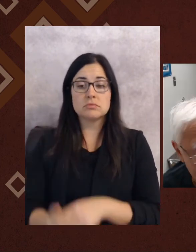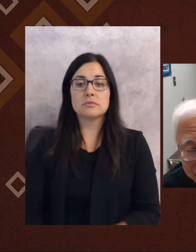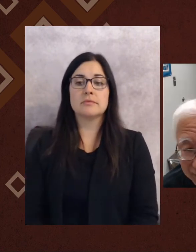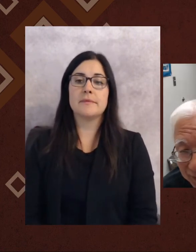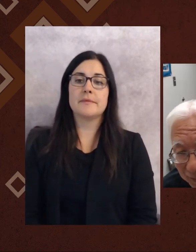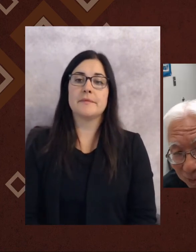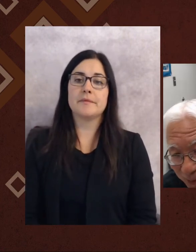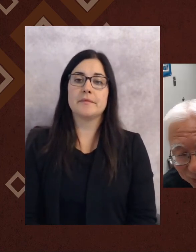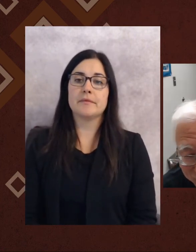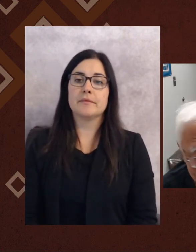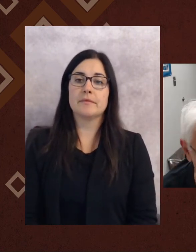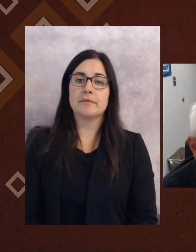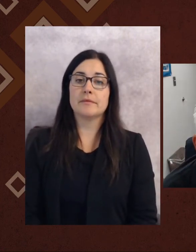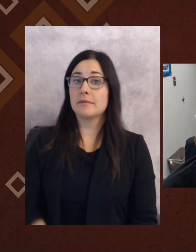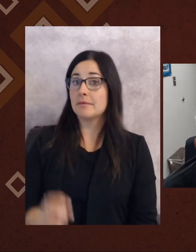or Michael. Here you go. First